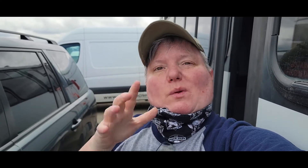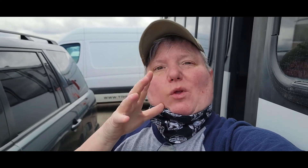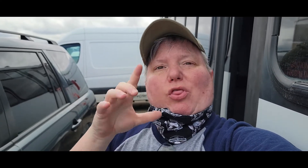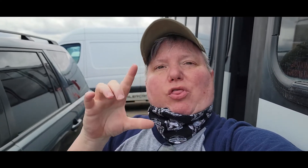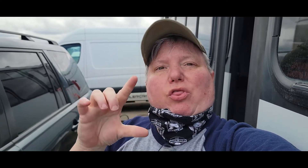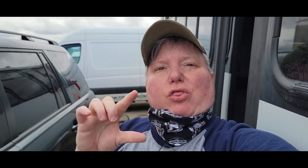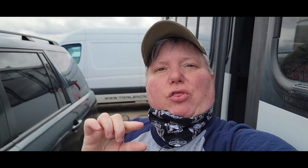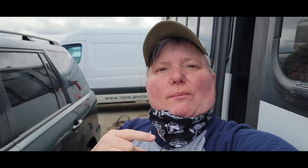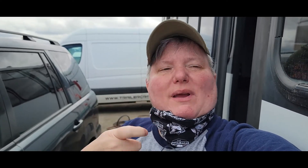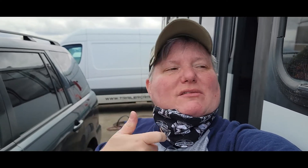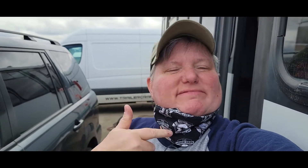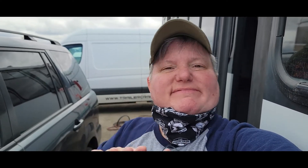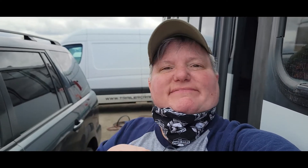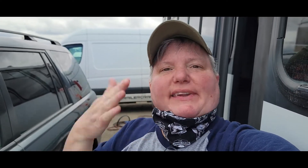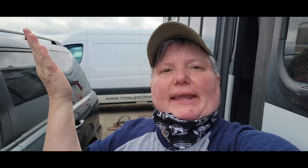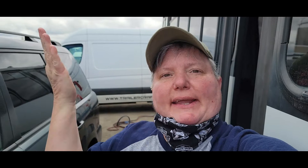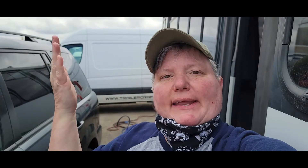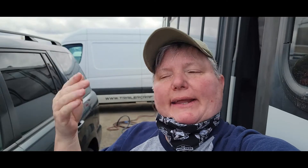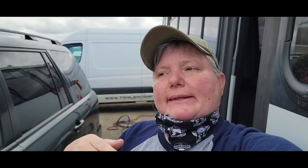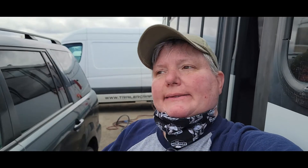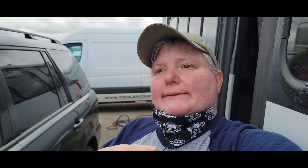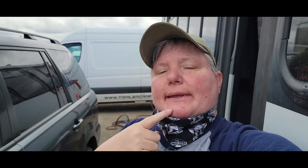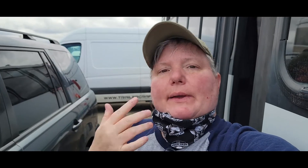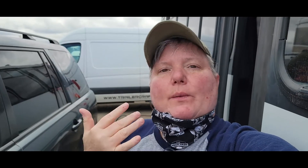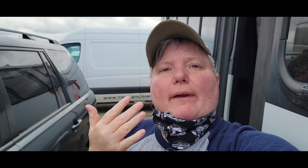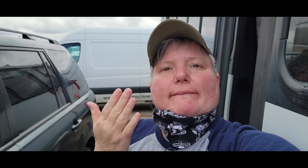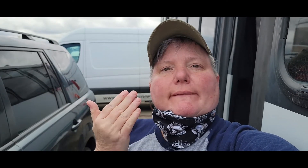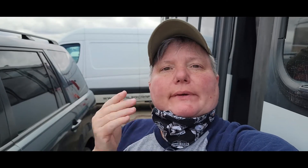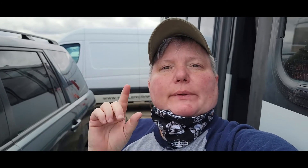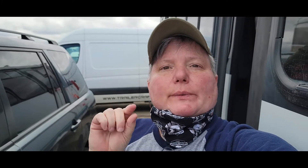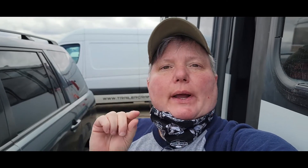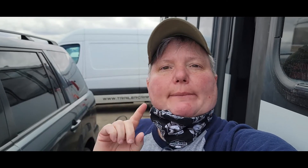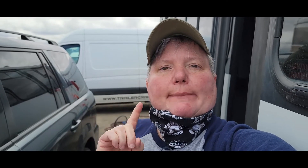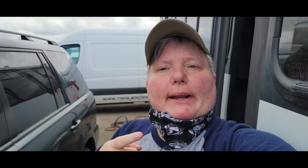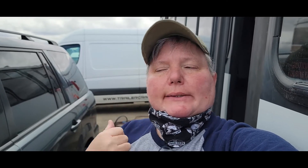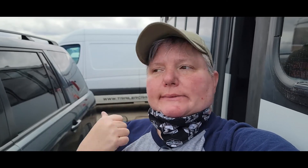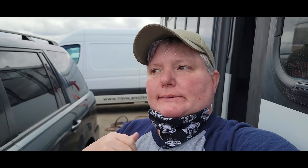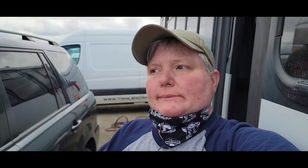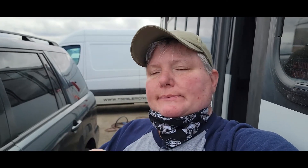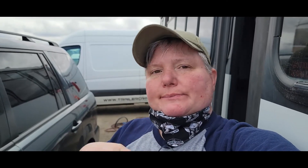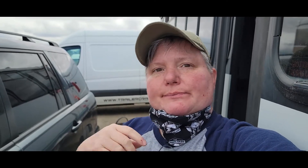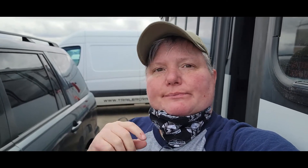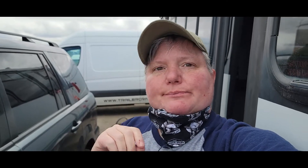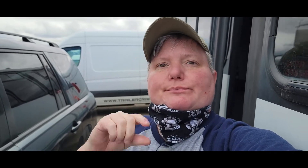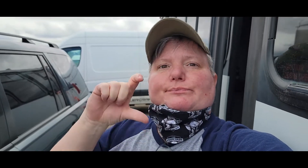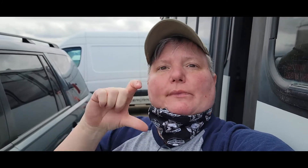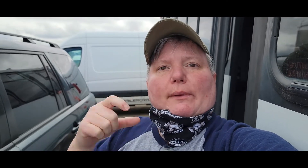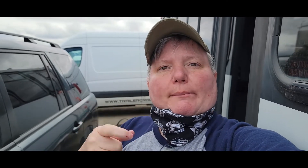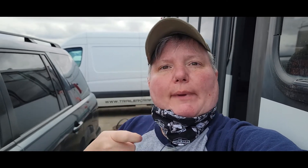Because it drains the battery. So it died. He said we have to wait 15 to 20 minutes for the battery